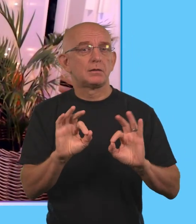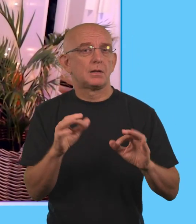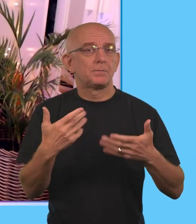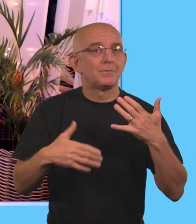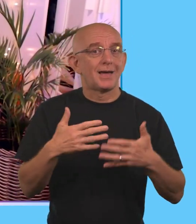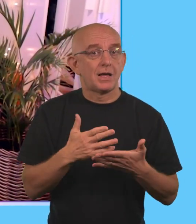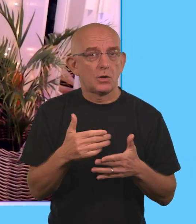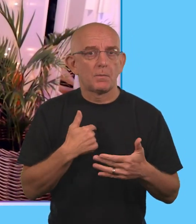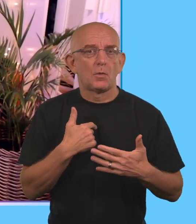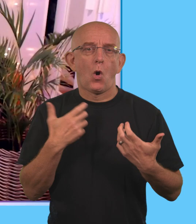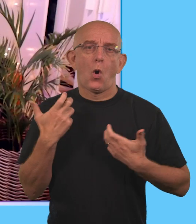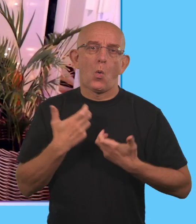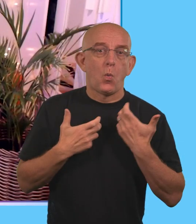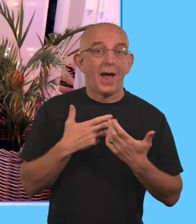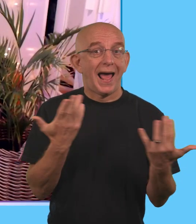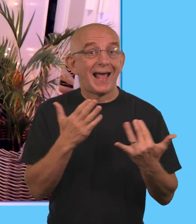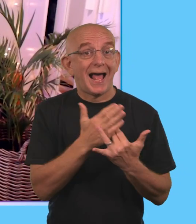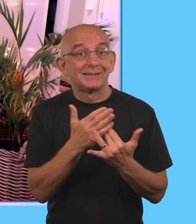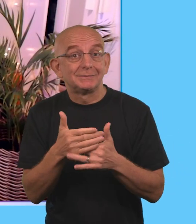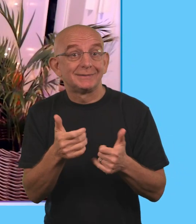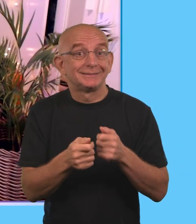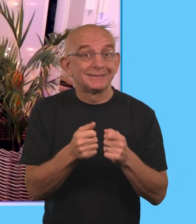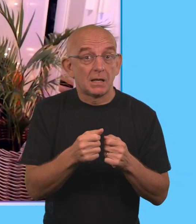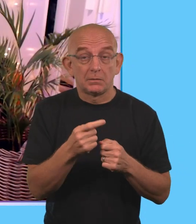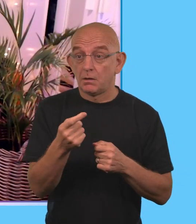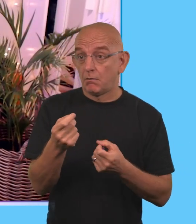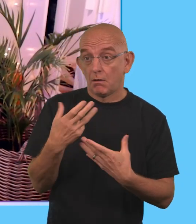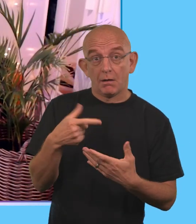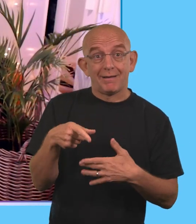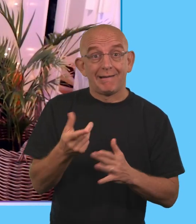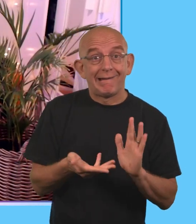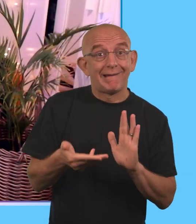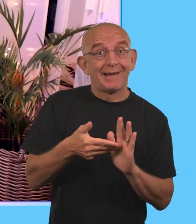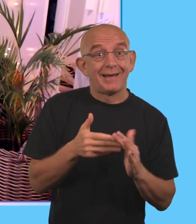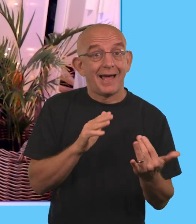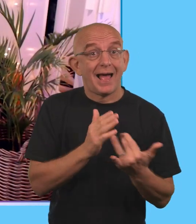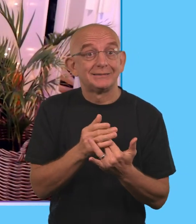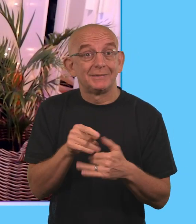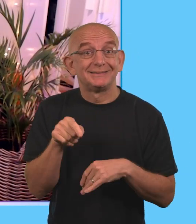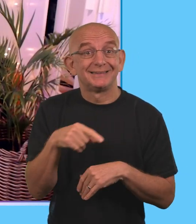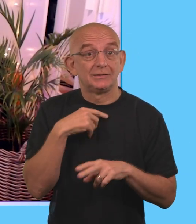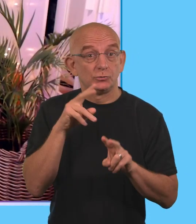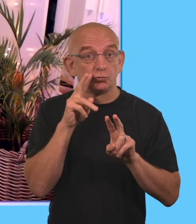I have a burning passion for game accessibility, and when I saw a game that has added accessibility